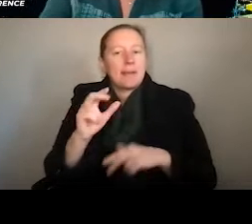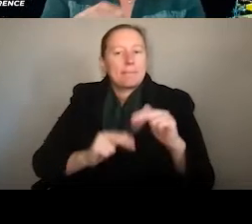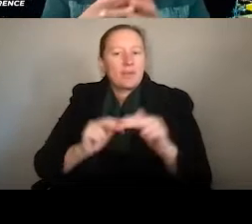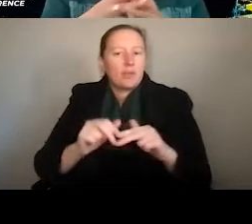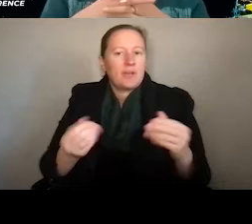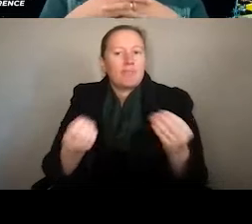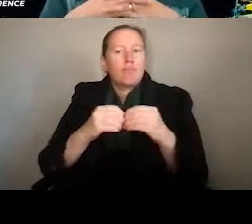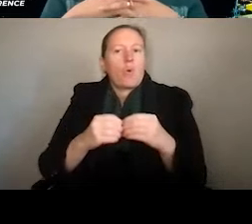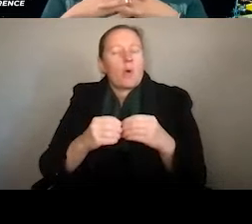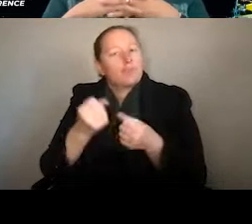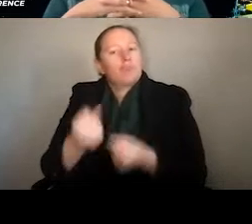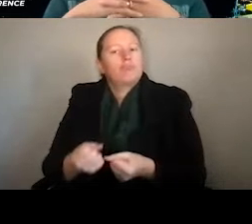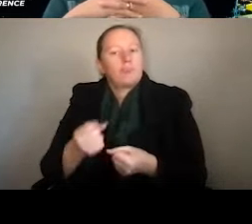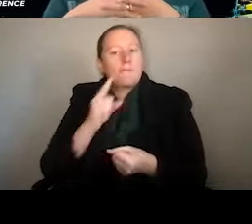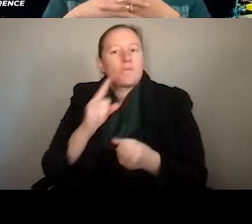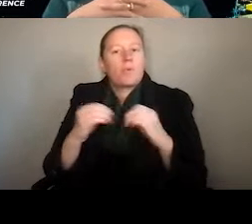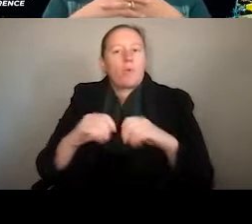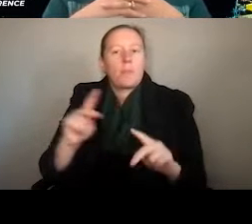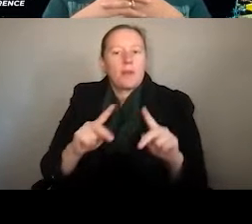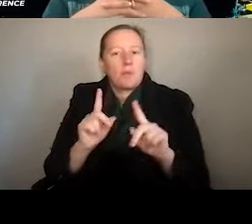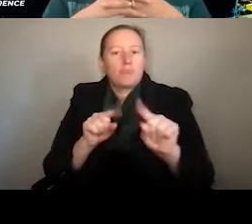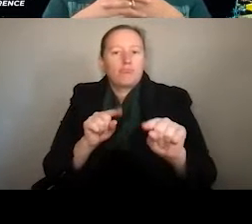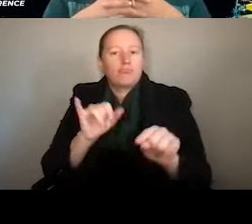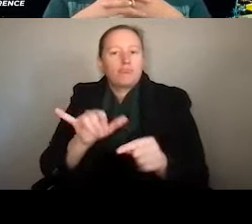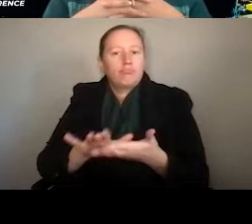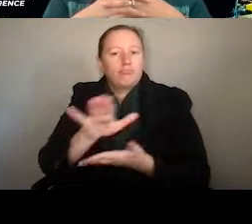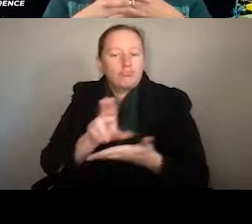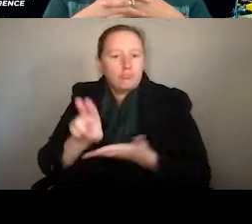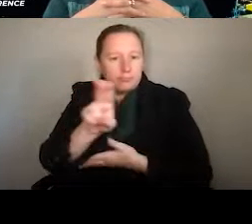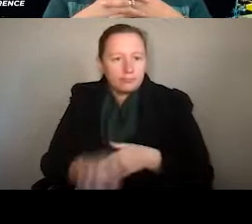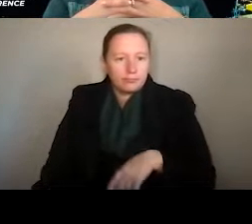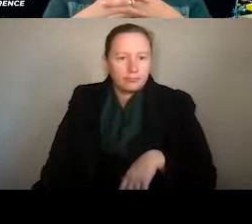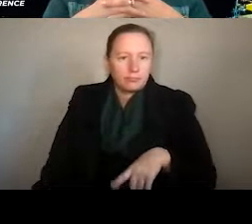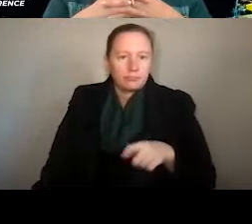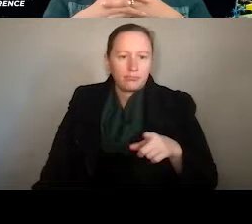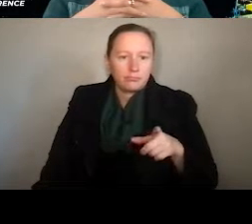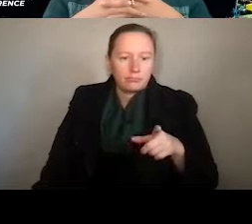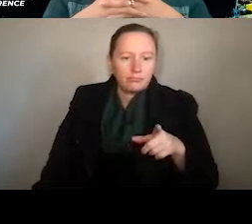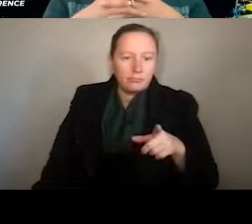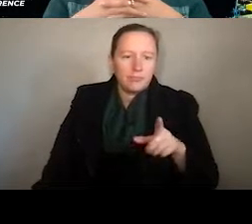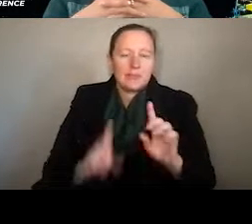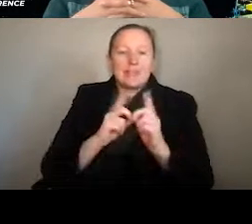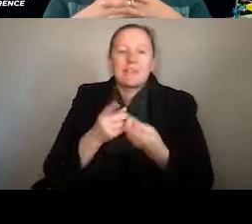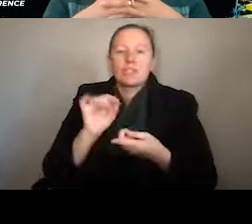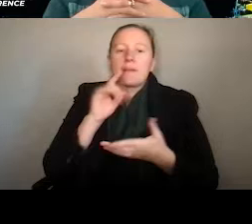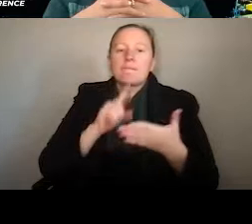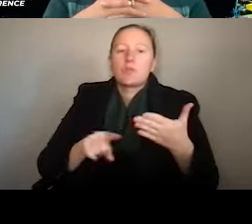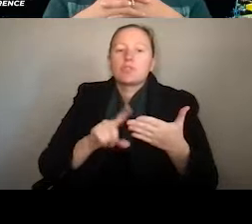Let's now to see the Division of Research on Learning in formal and informal settings, DRL.